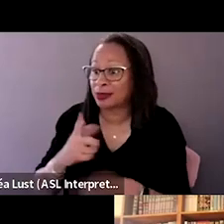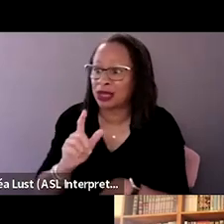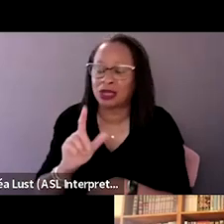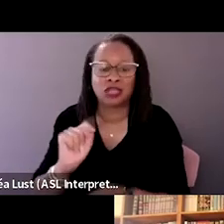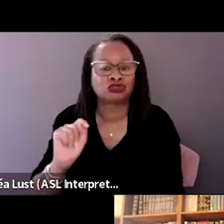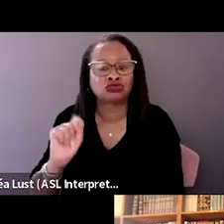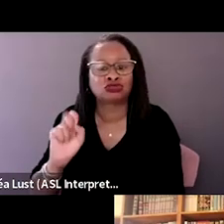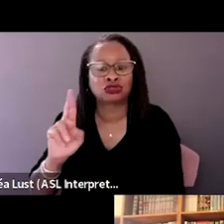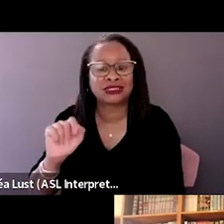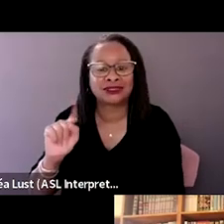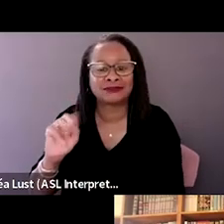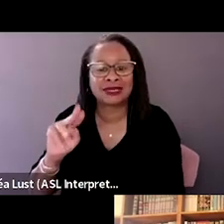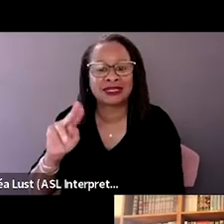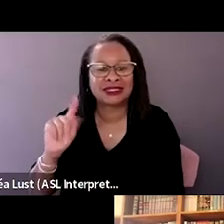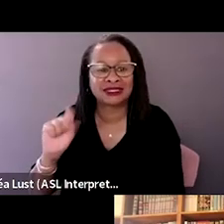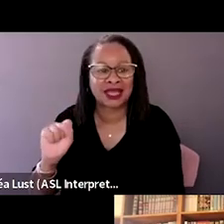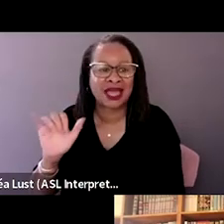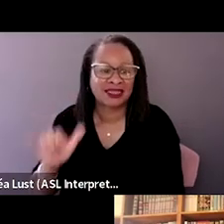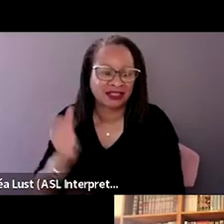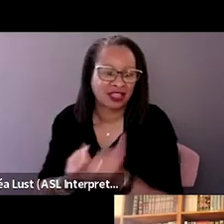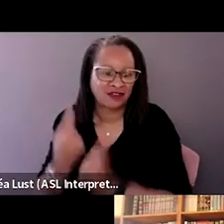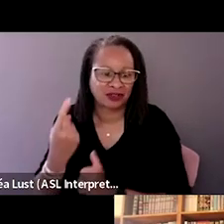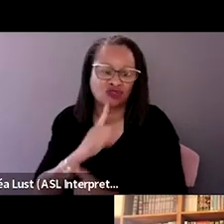and that's everyone's real struggle.